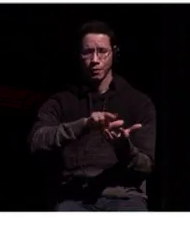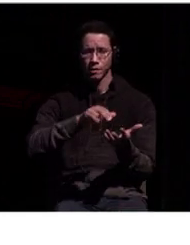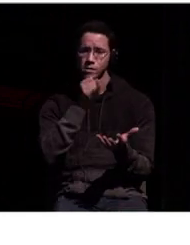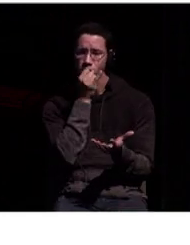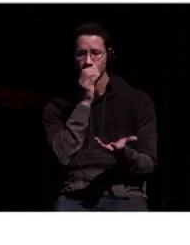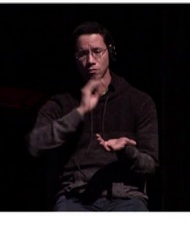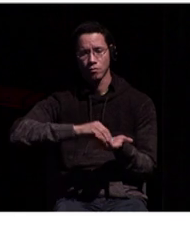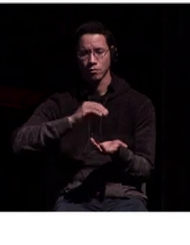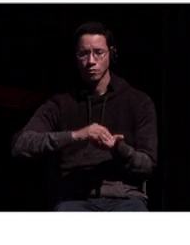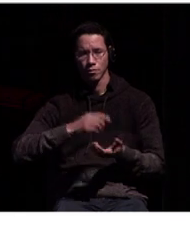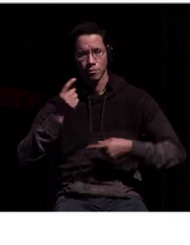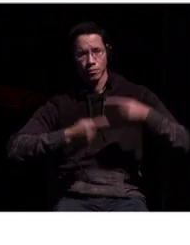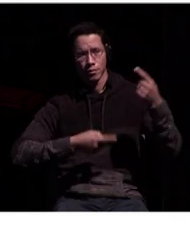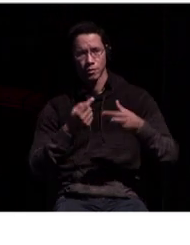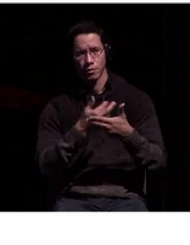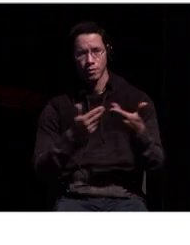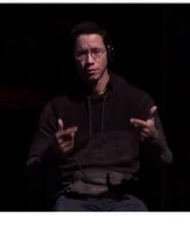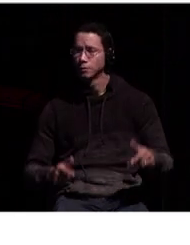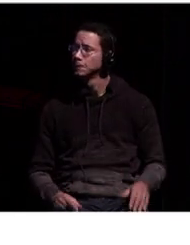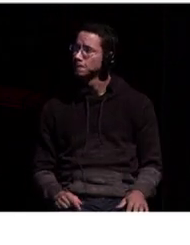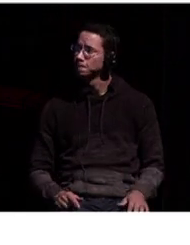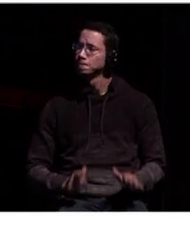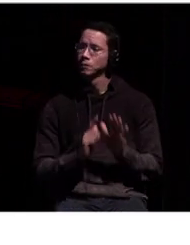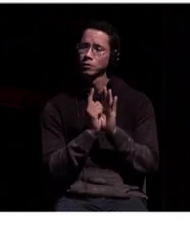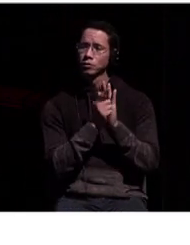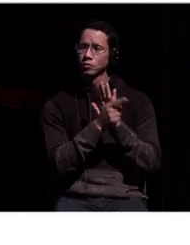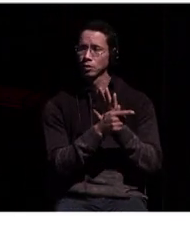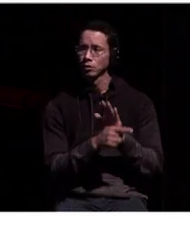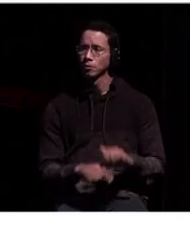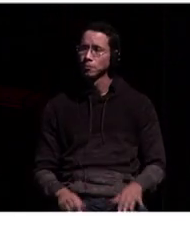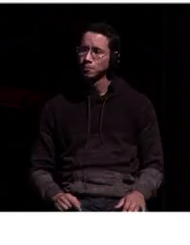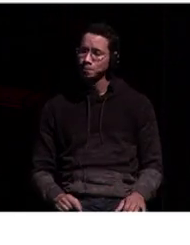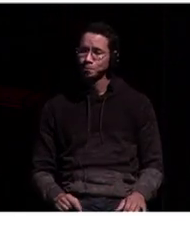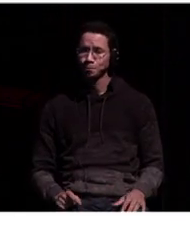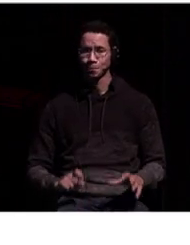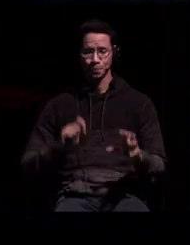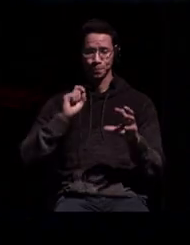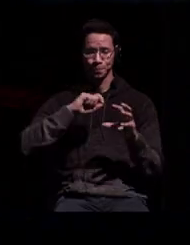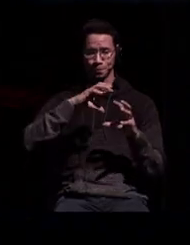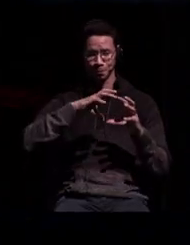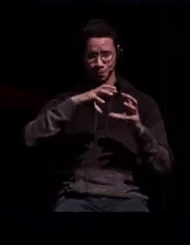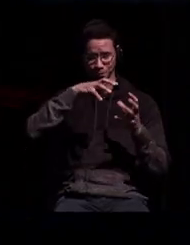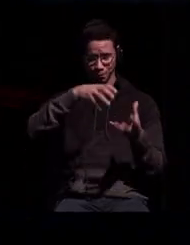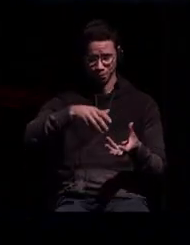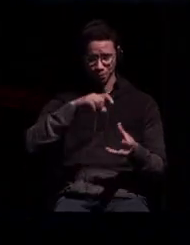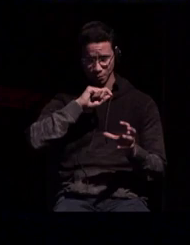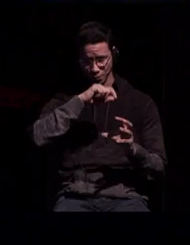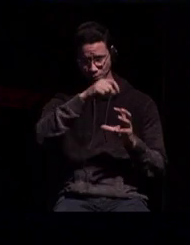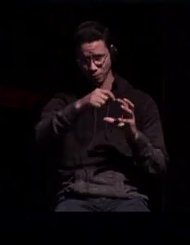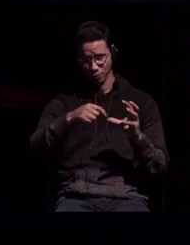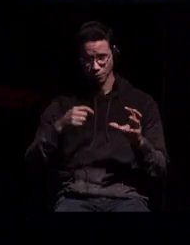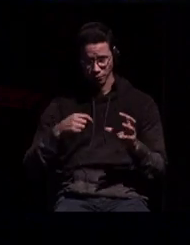to gender... On a global level, of the cases I got to know, only two countries are trying